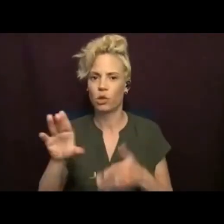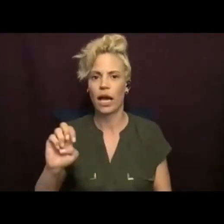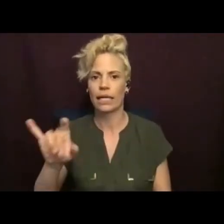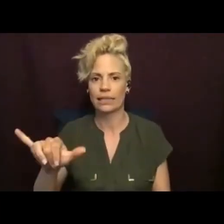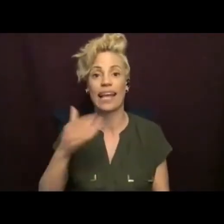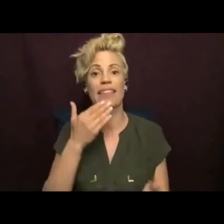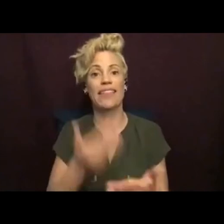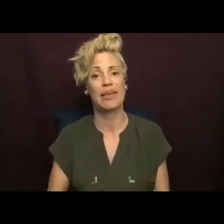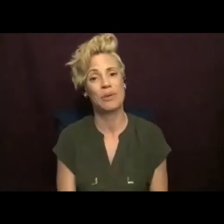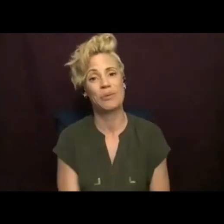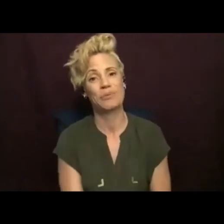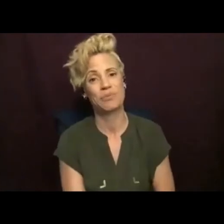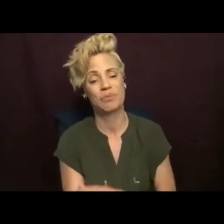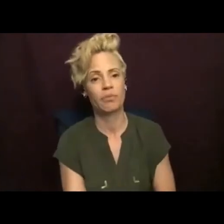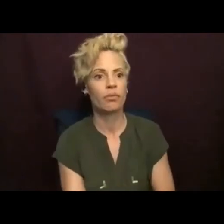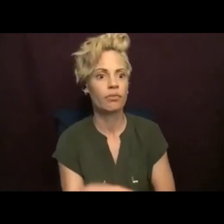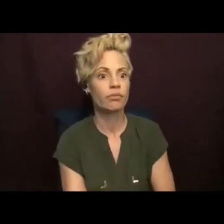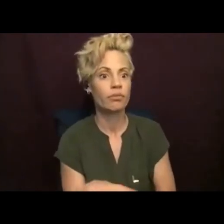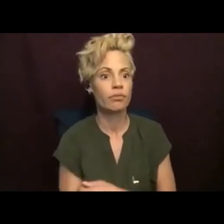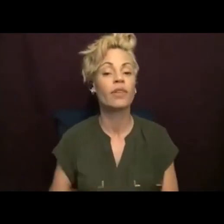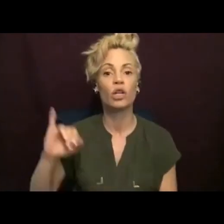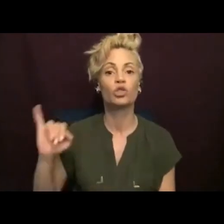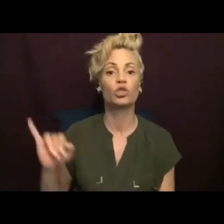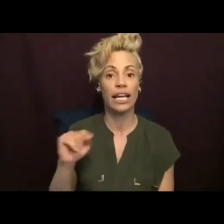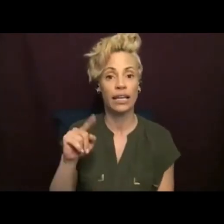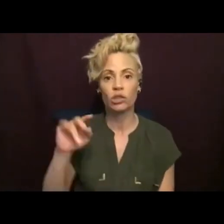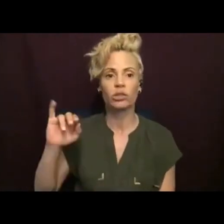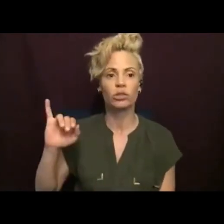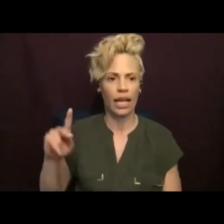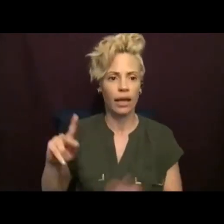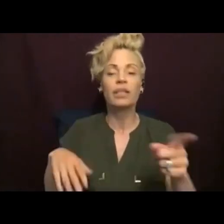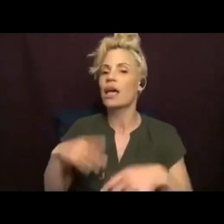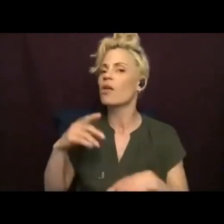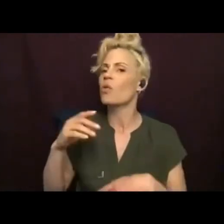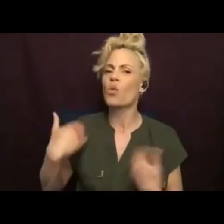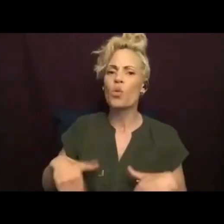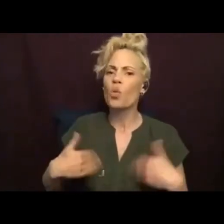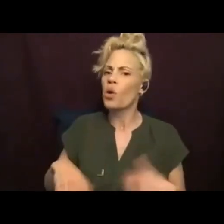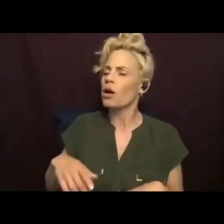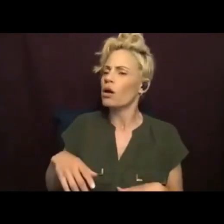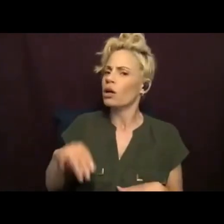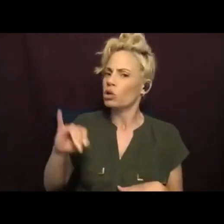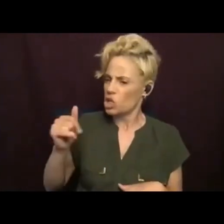James, that is so gorgeous and important. And I think that focus on what we know